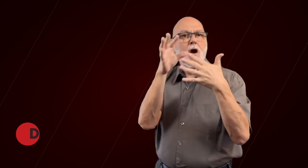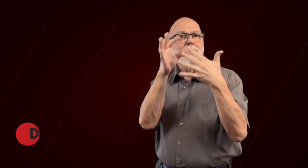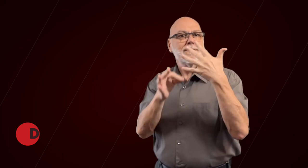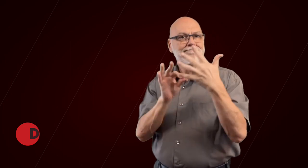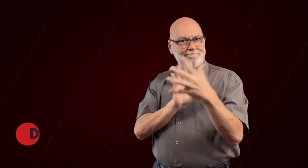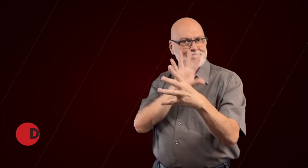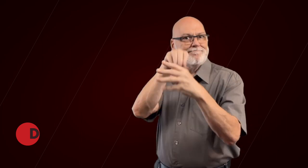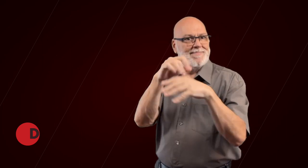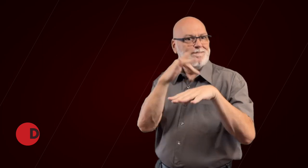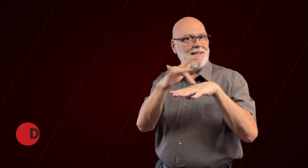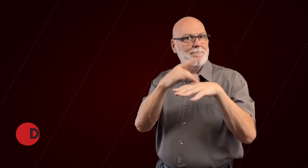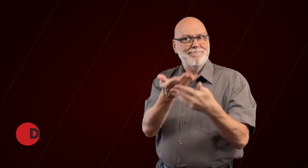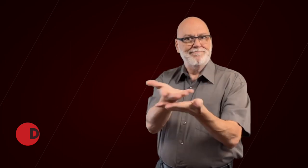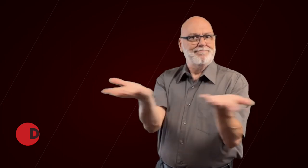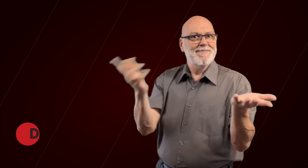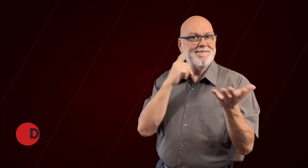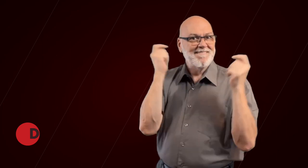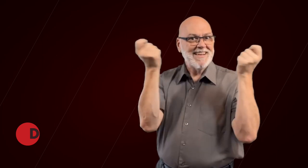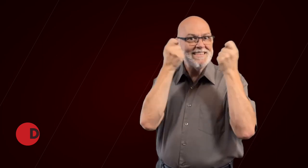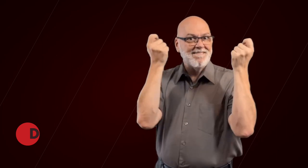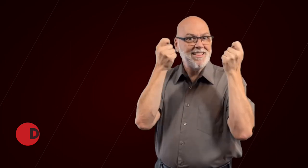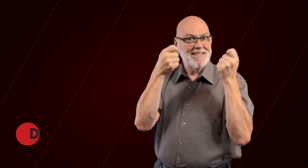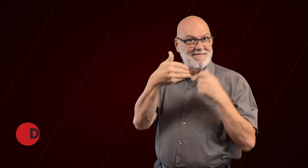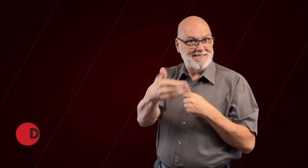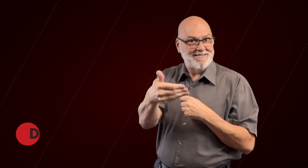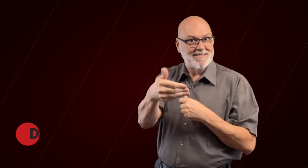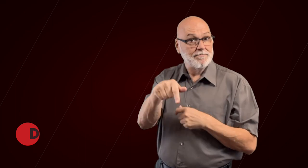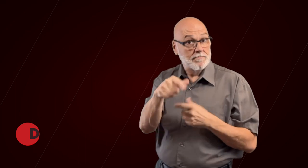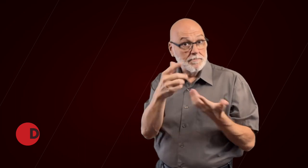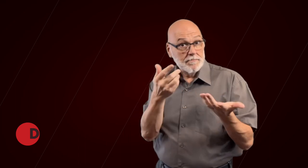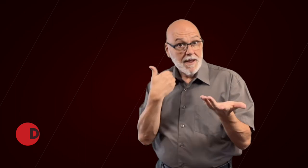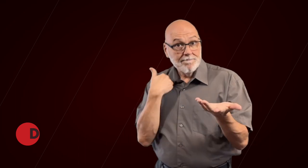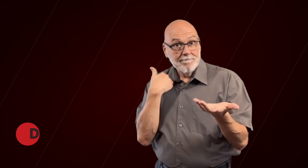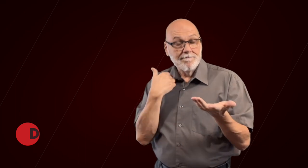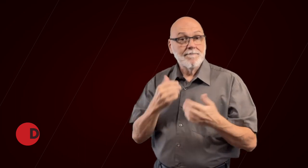options be available at the Festival?